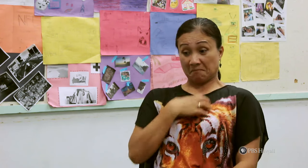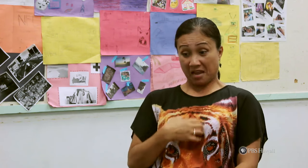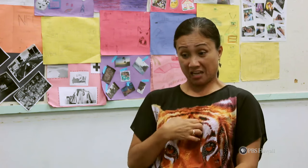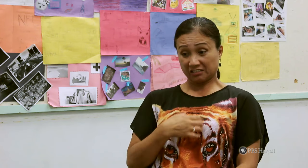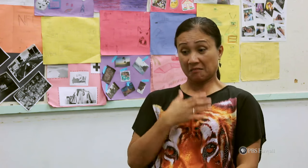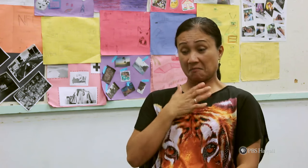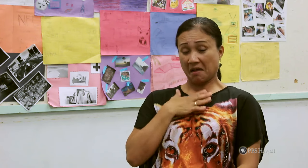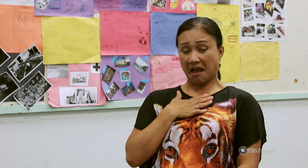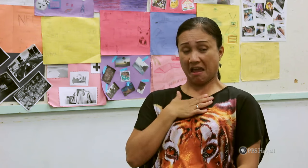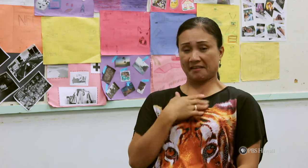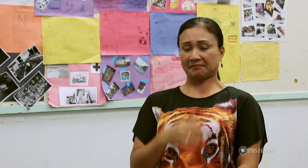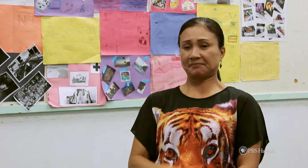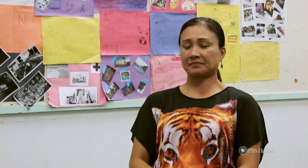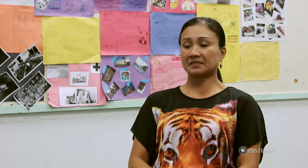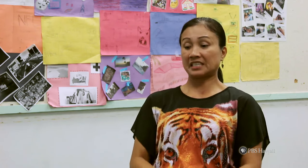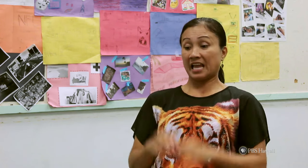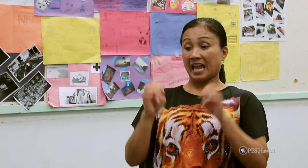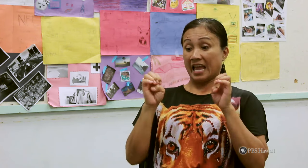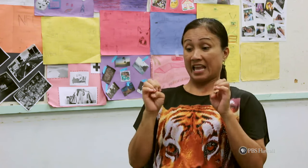is to educate and inspire students to communicate